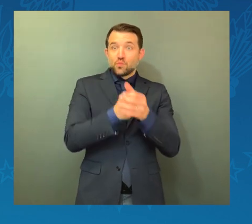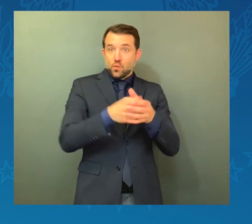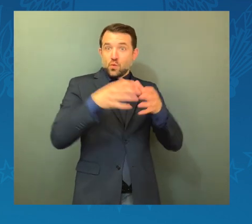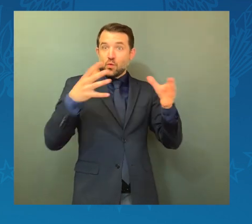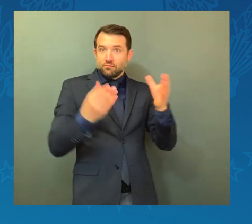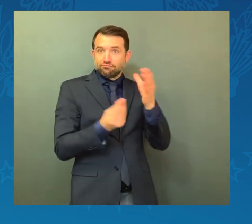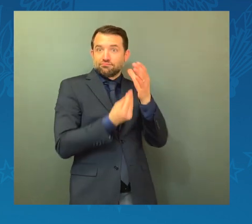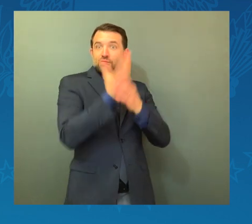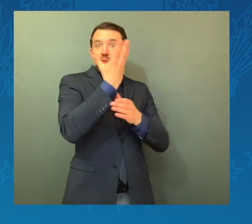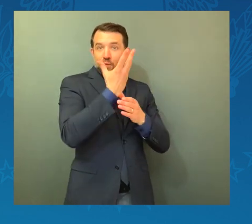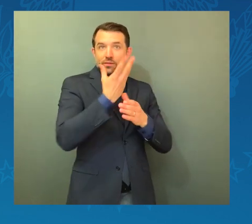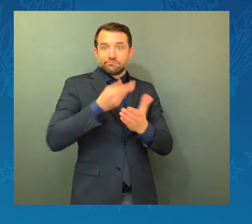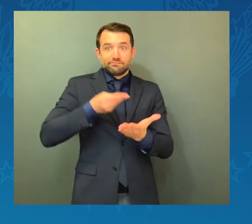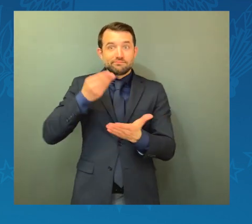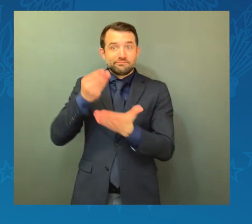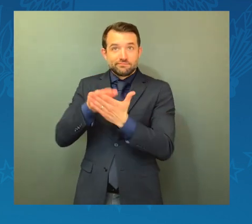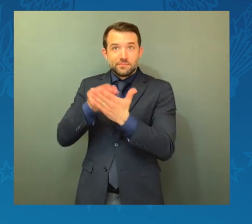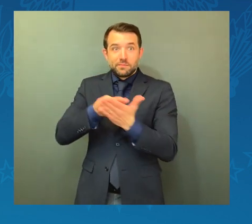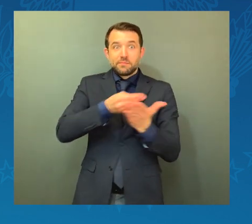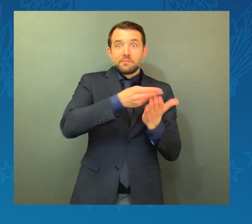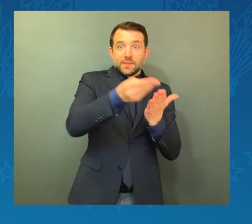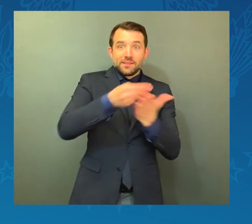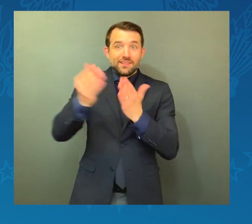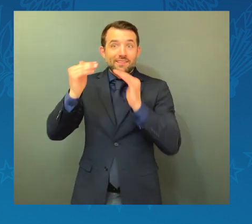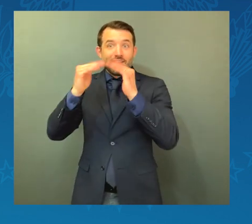And it requires financial services --